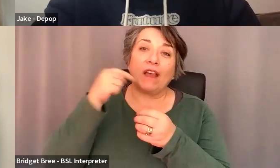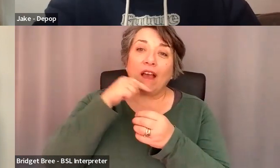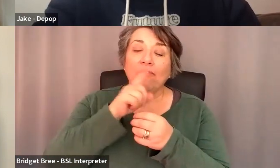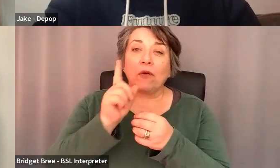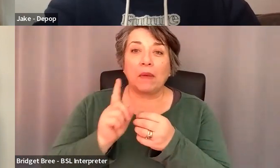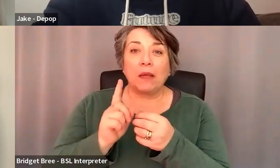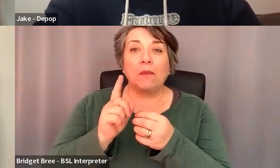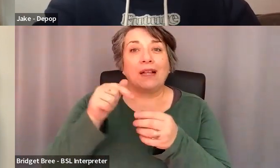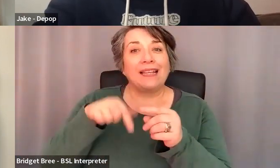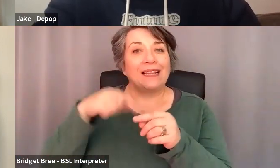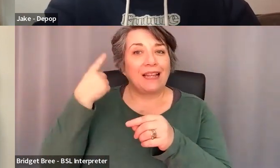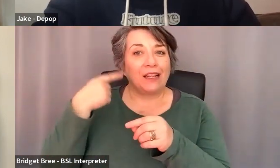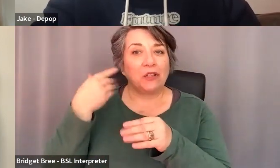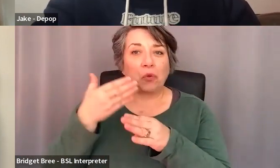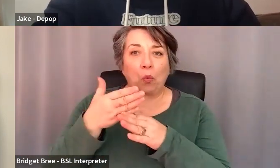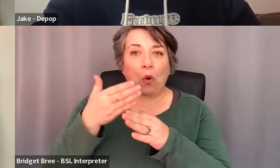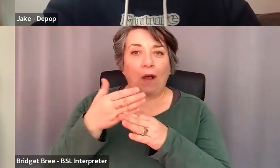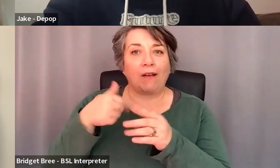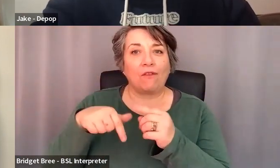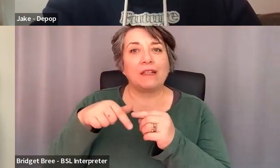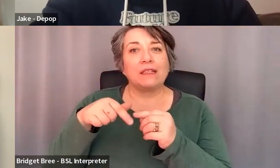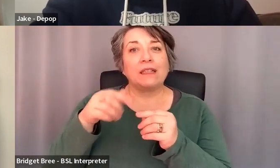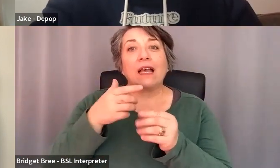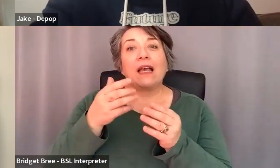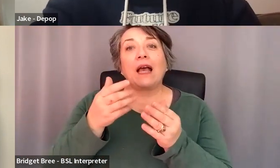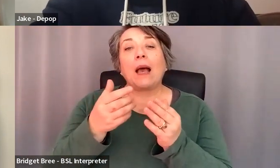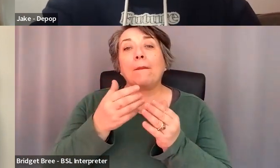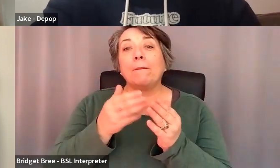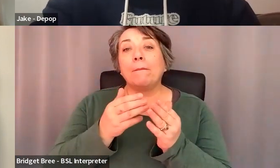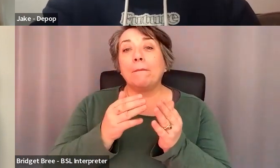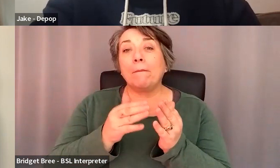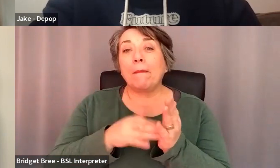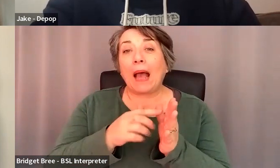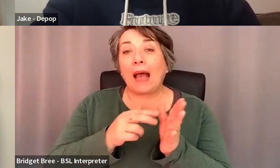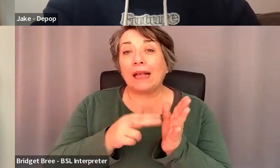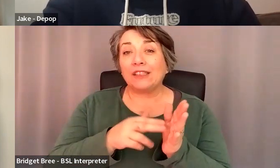in London, Manchester and New York, with the majority of people based in the Uk.